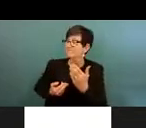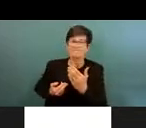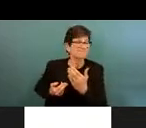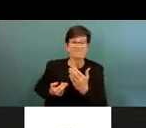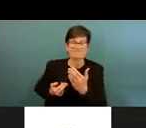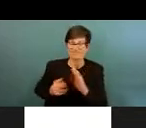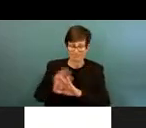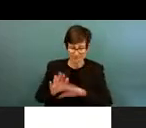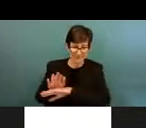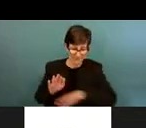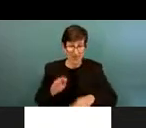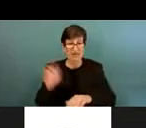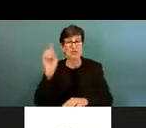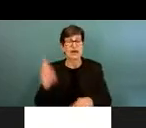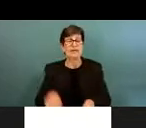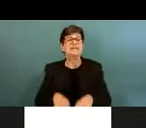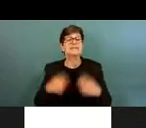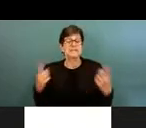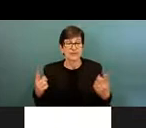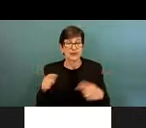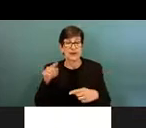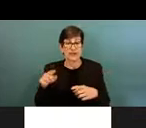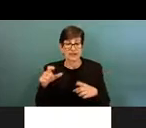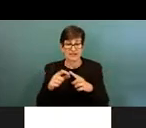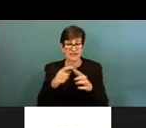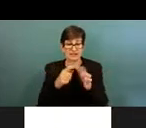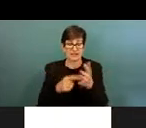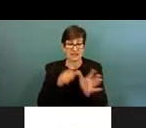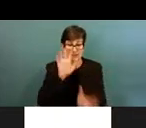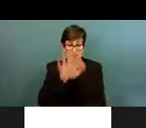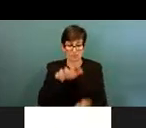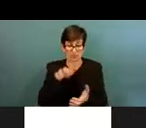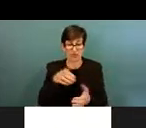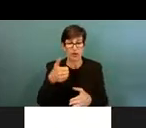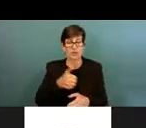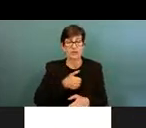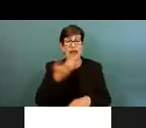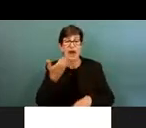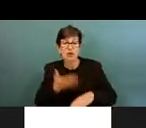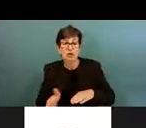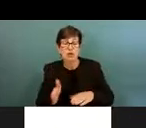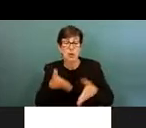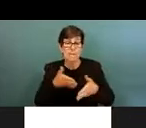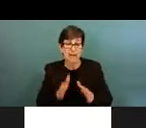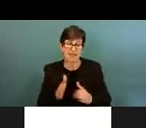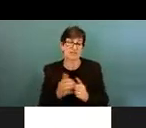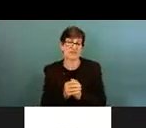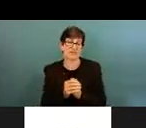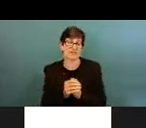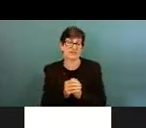on today is data that we've collected using our new methods and our new approach in 2020